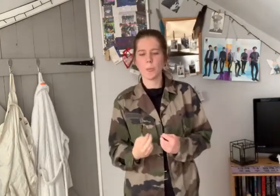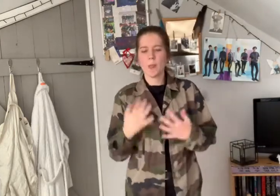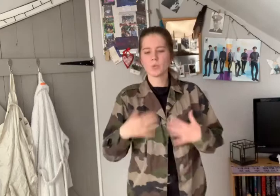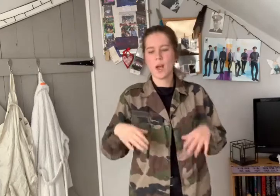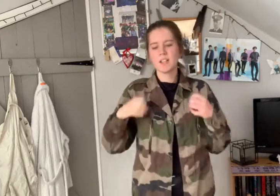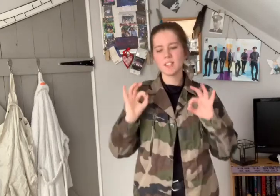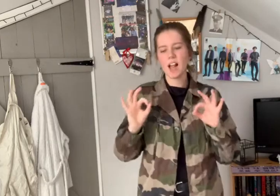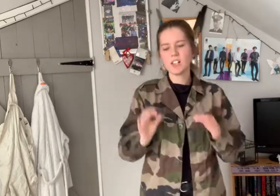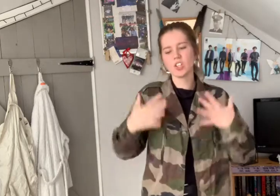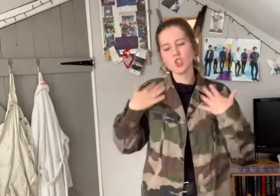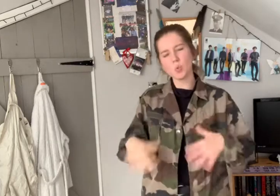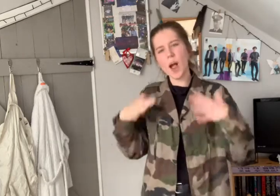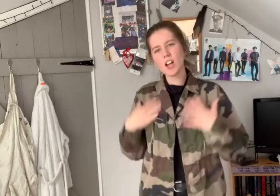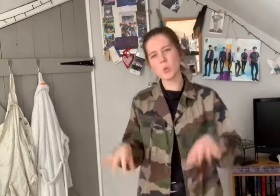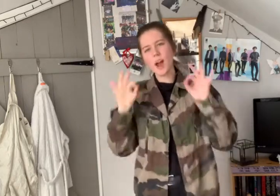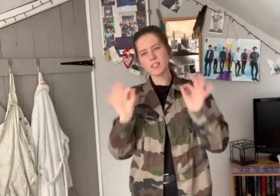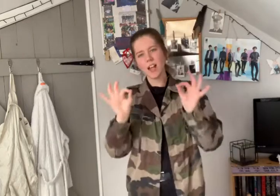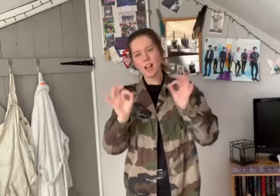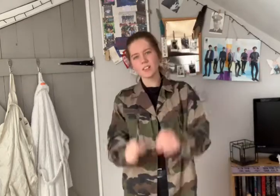Quite quite stylish s- s- stylish